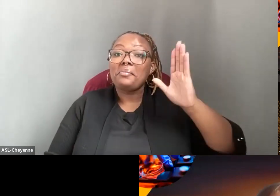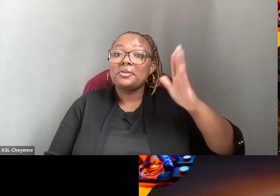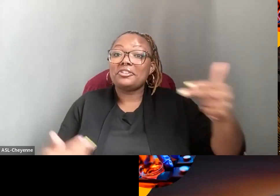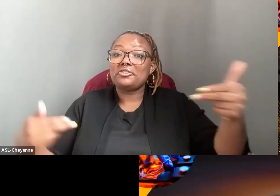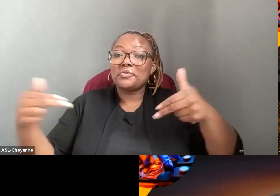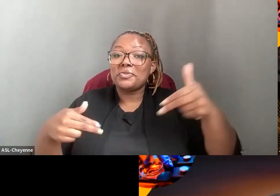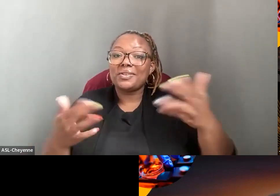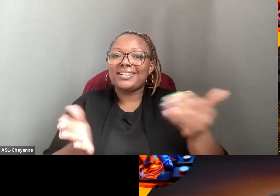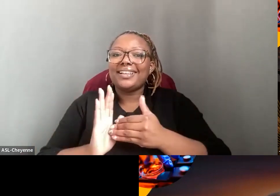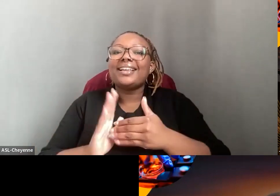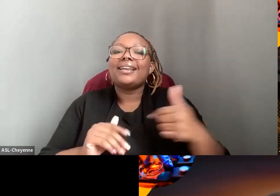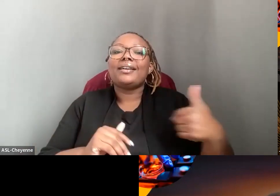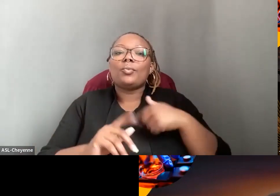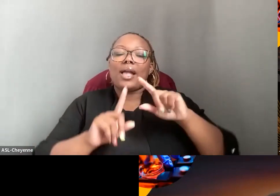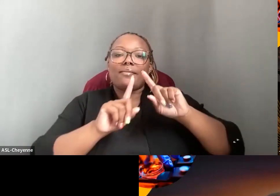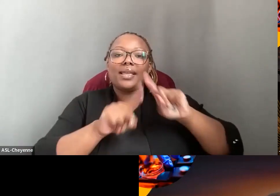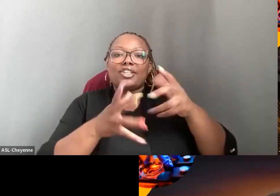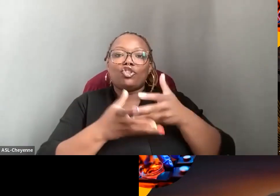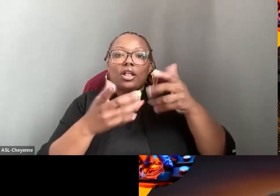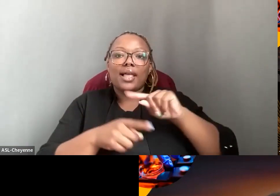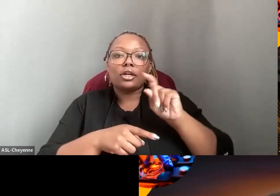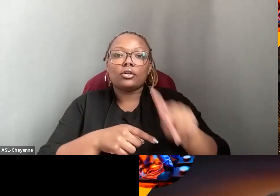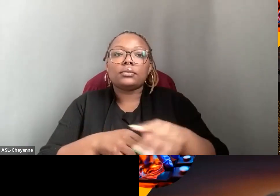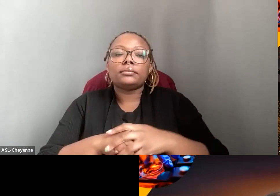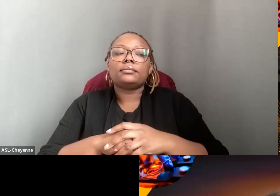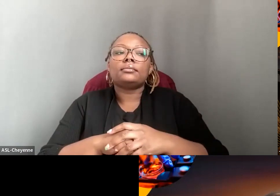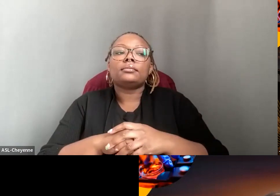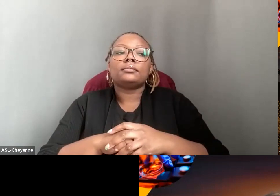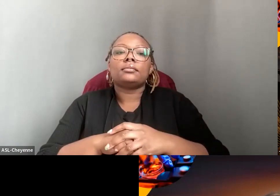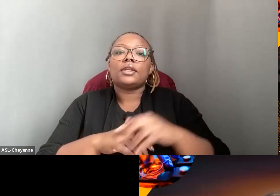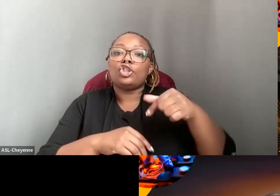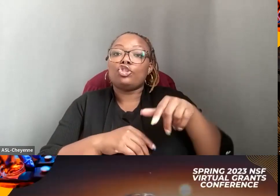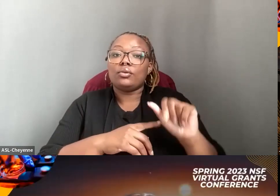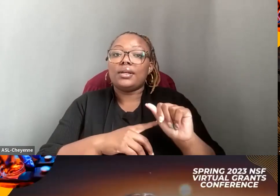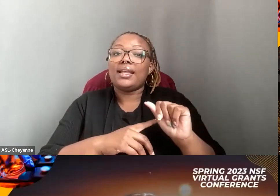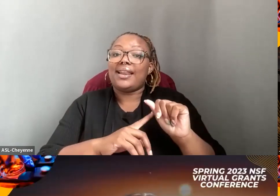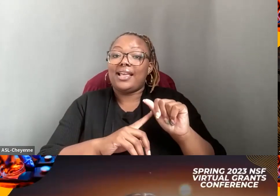We have been answering a lot of questions in the Q&A during this session.